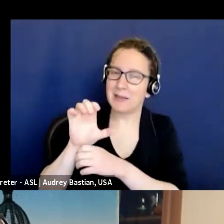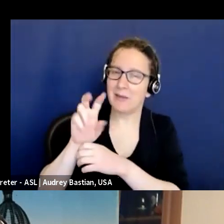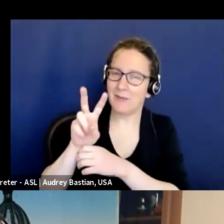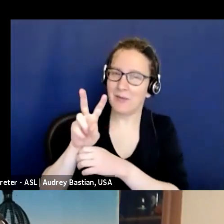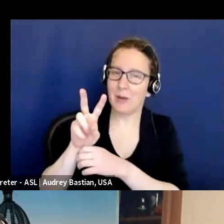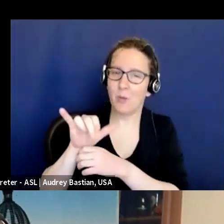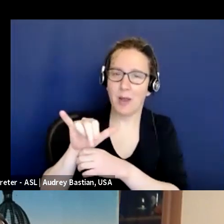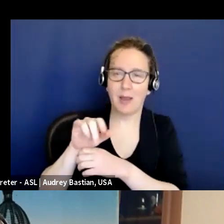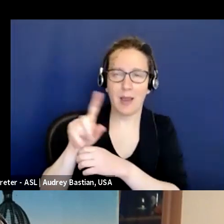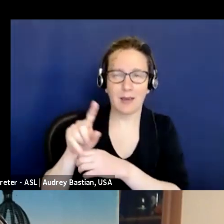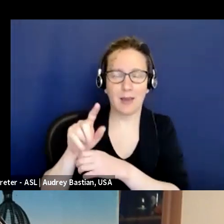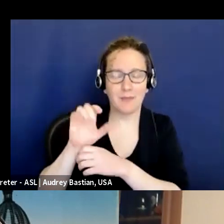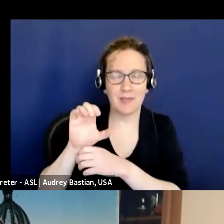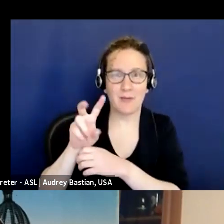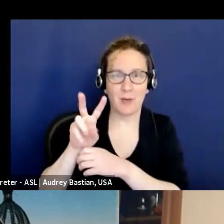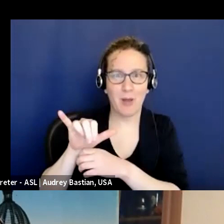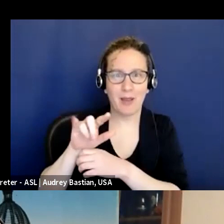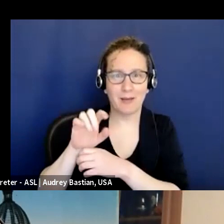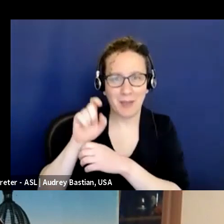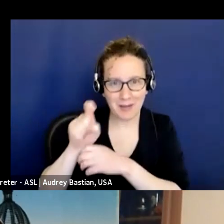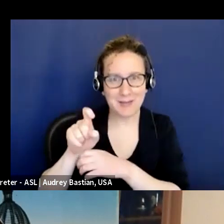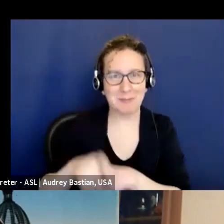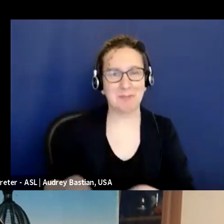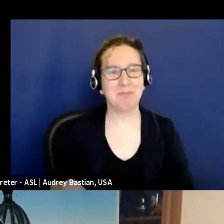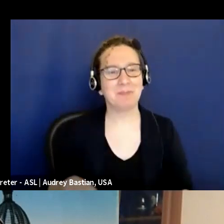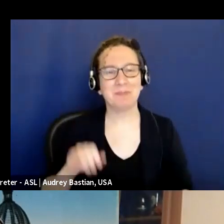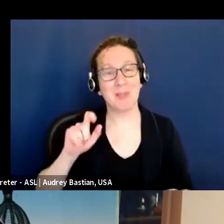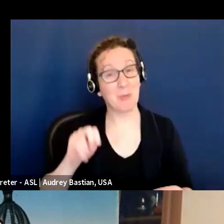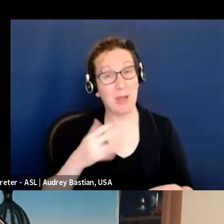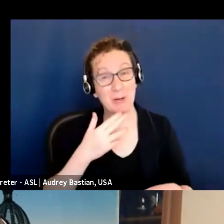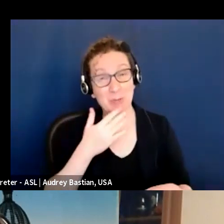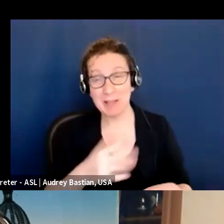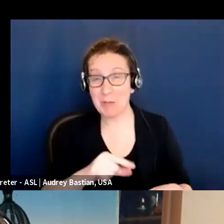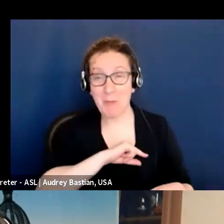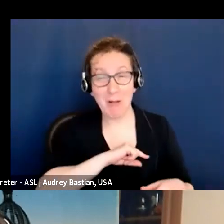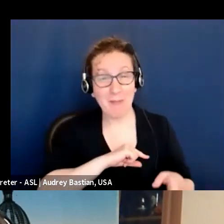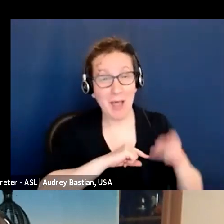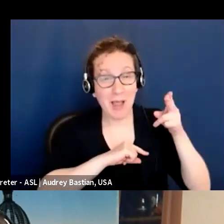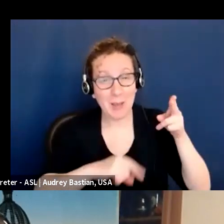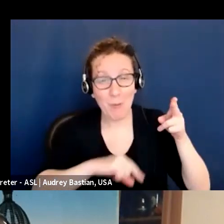Yeah. I just learned a few months ago you're just learning something new every day in this business